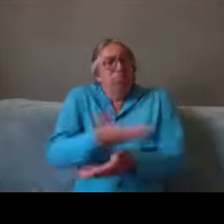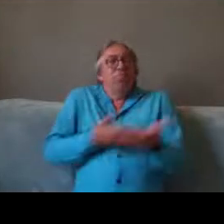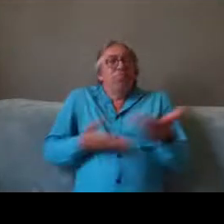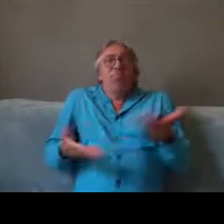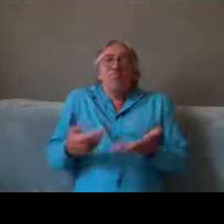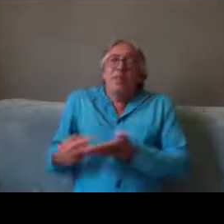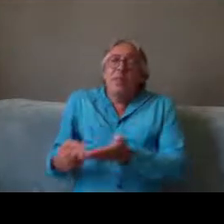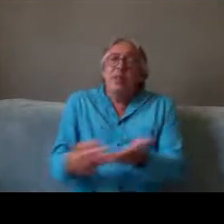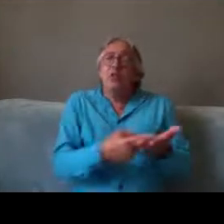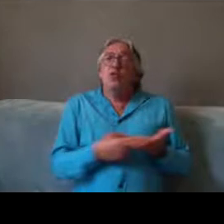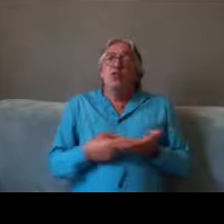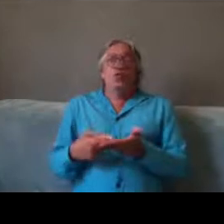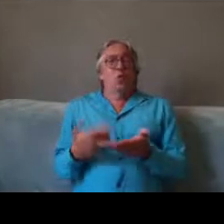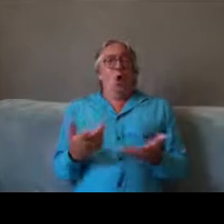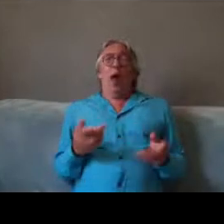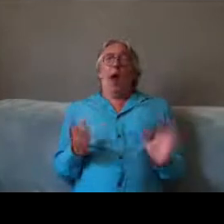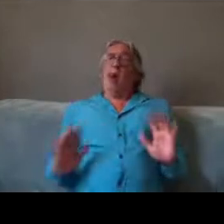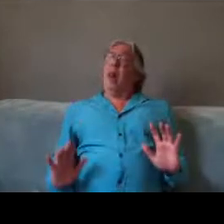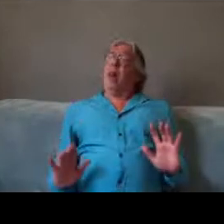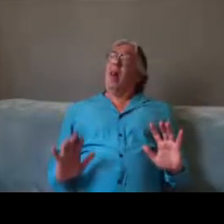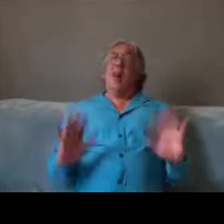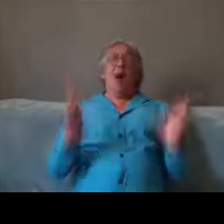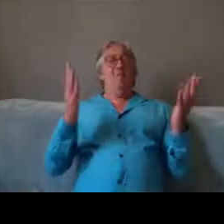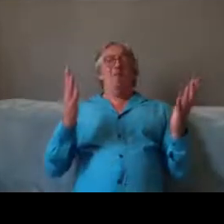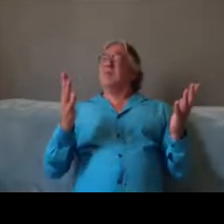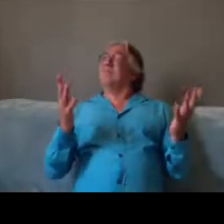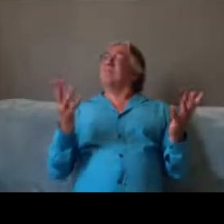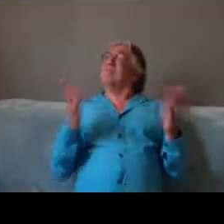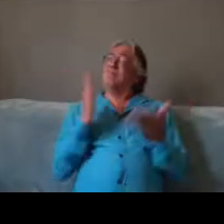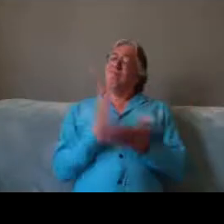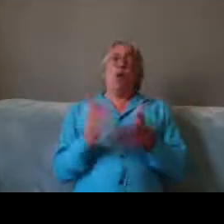This is a high priority. Big important priority for Flanders,